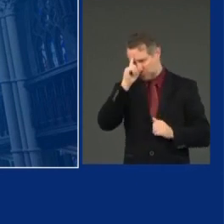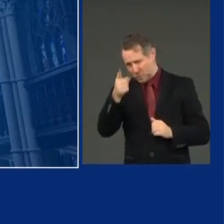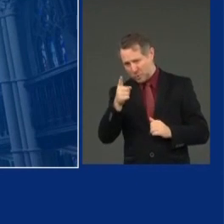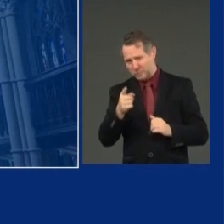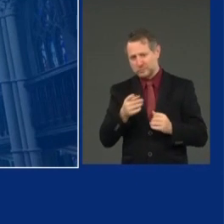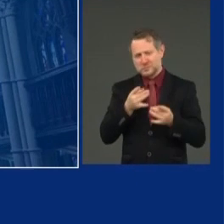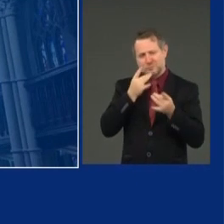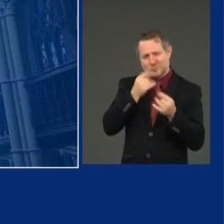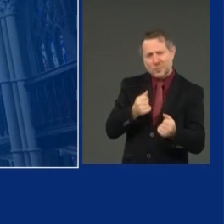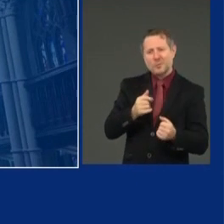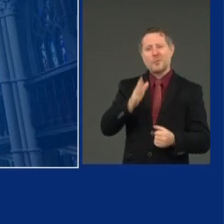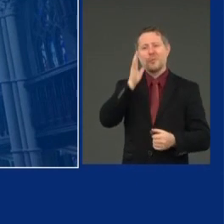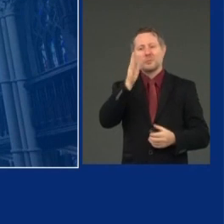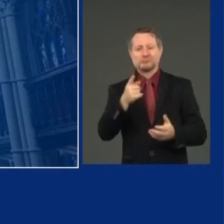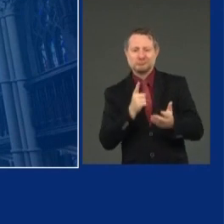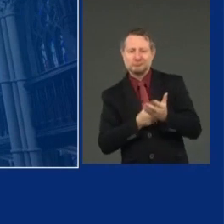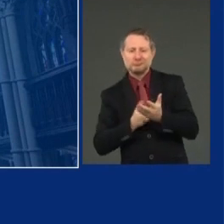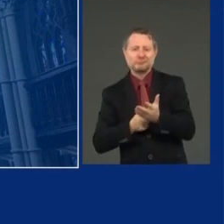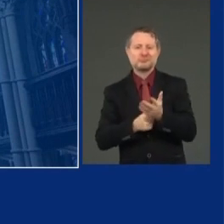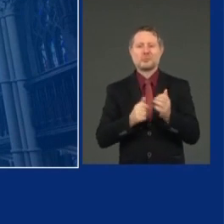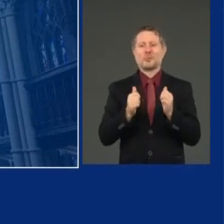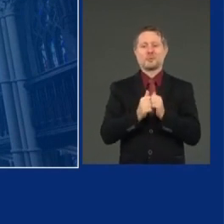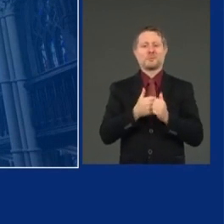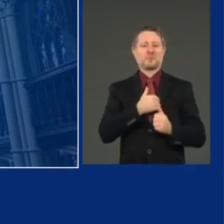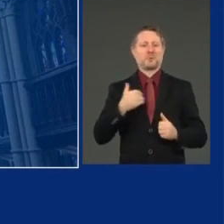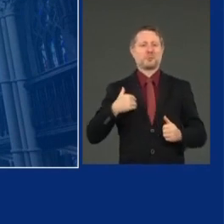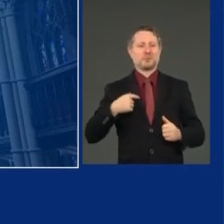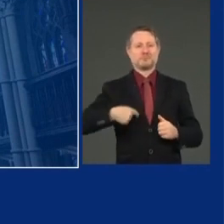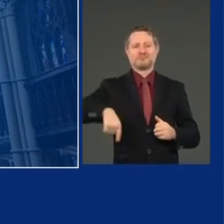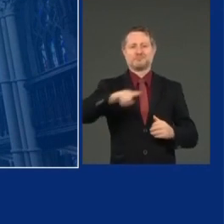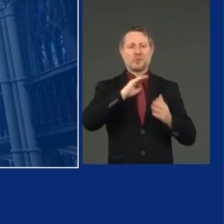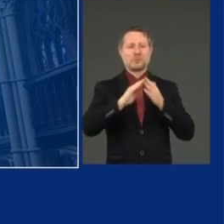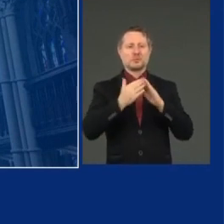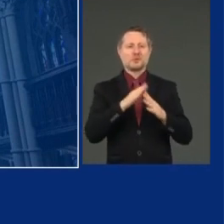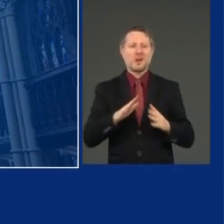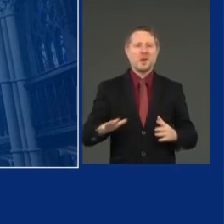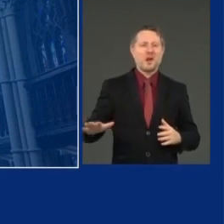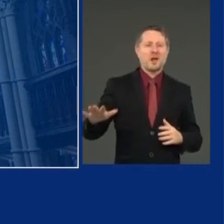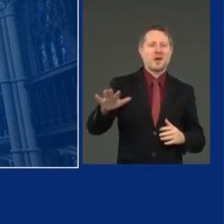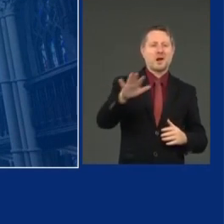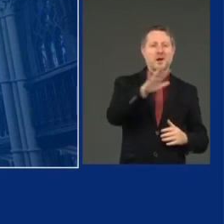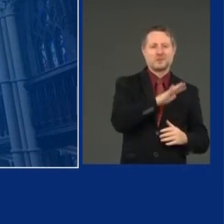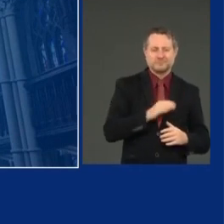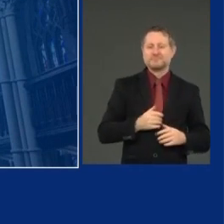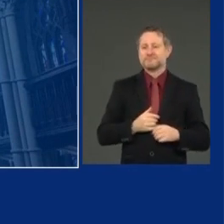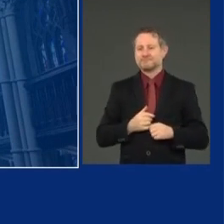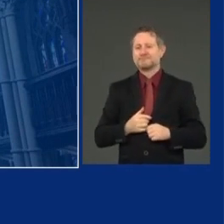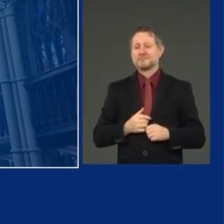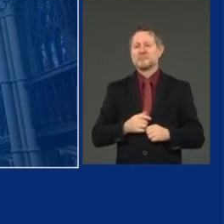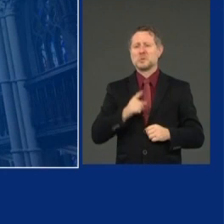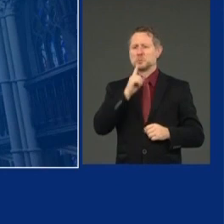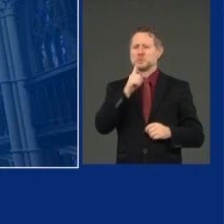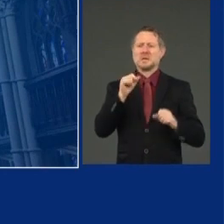DANGEROUS. WE ALL WANT TO DO THE SAME THING. THE QUESTION IS HOW DO WE DO IT AND HOW DO WE DO IT SMARTLY AND